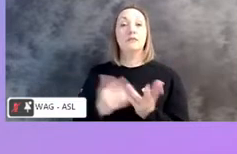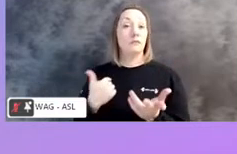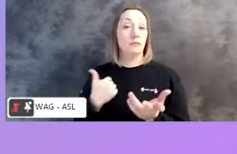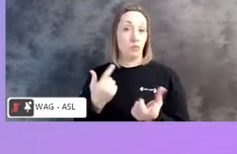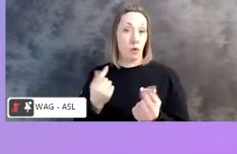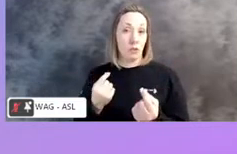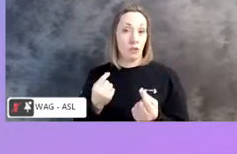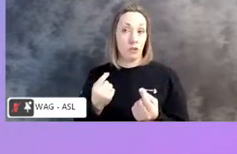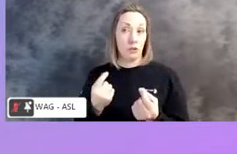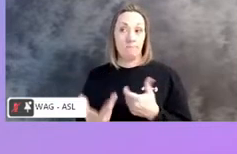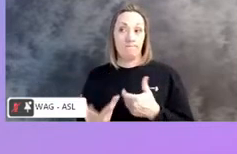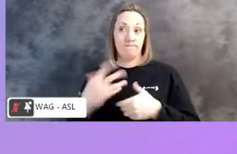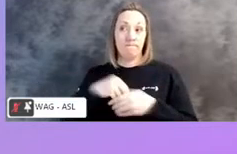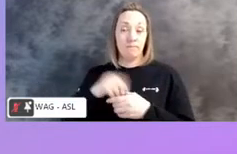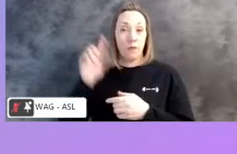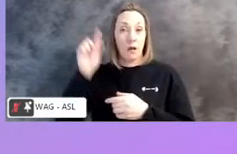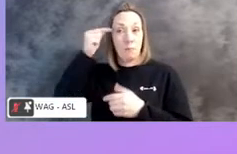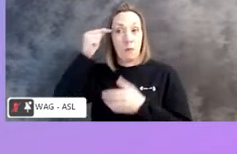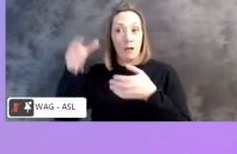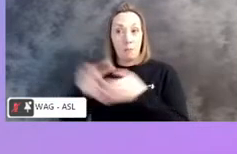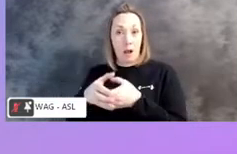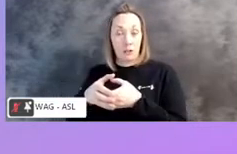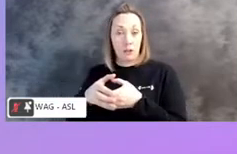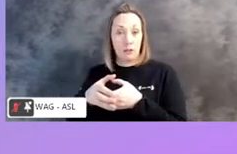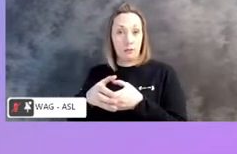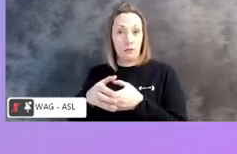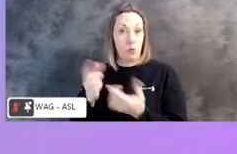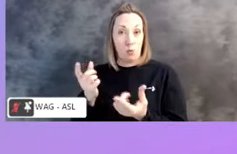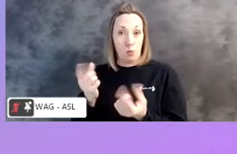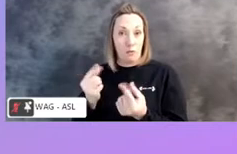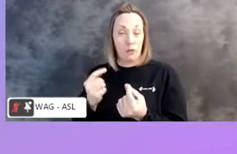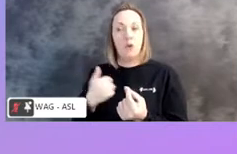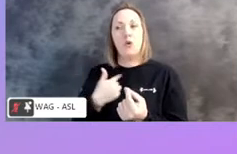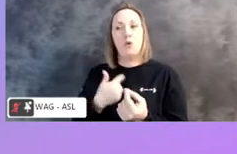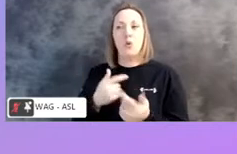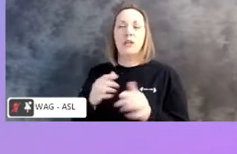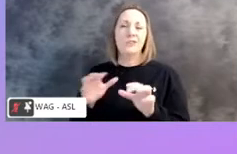errors that we detect on their websites. So again our